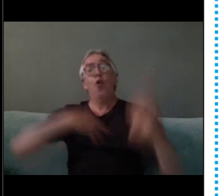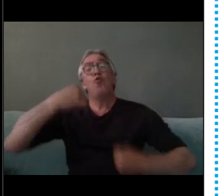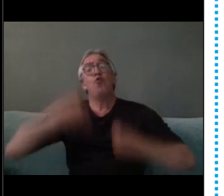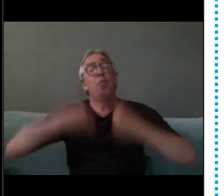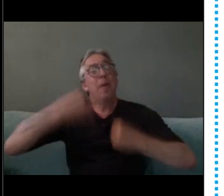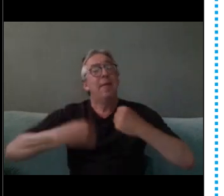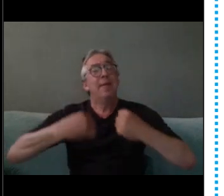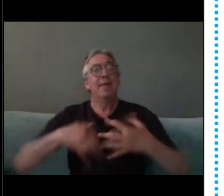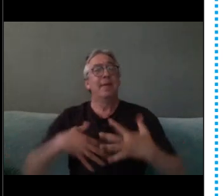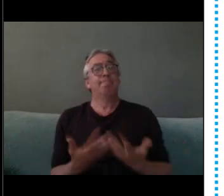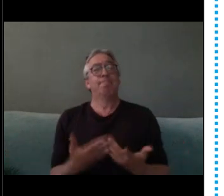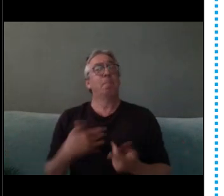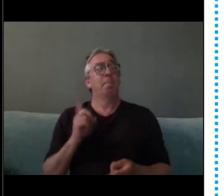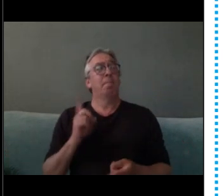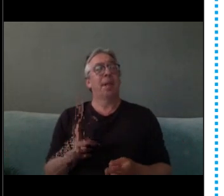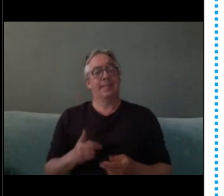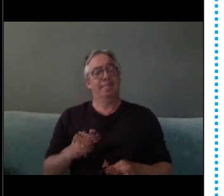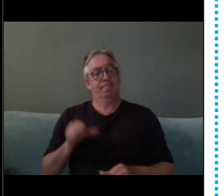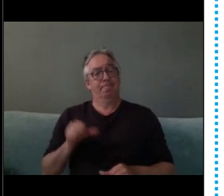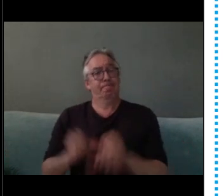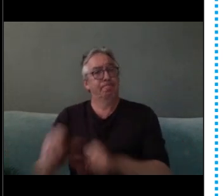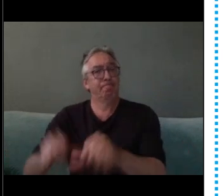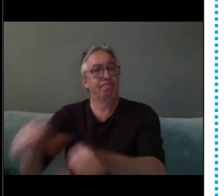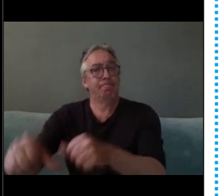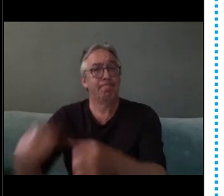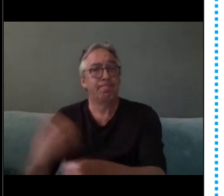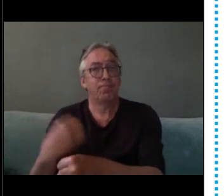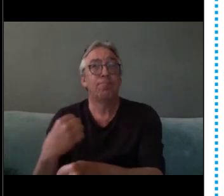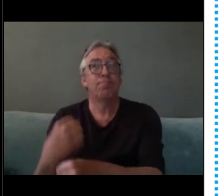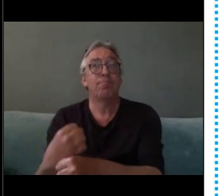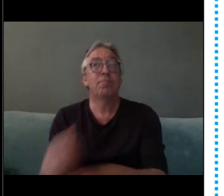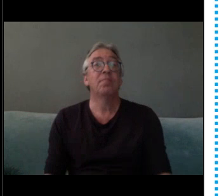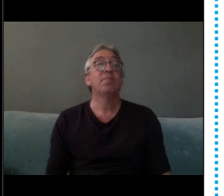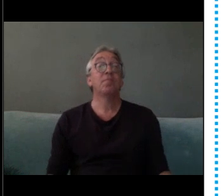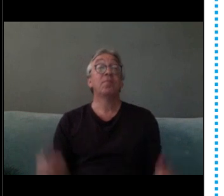Next slide is focusing on the rights of persons with disabilities.